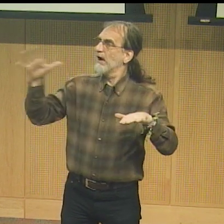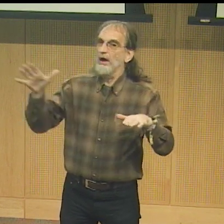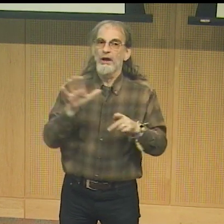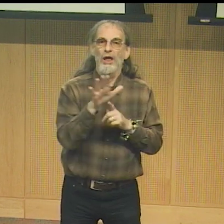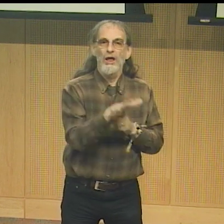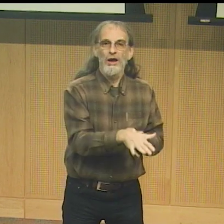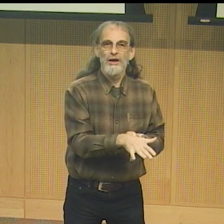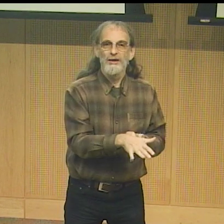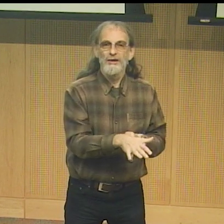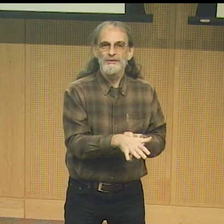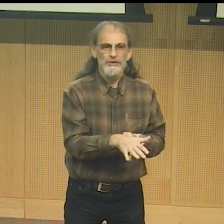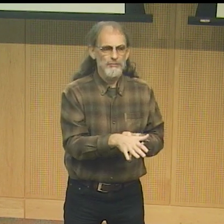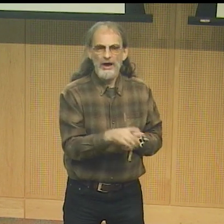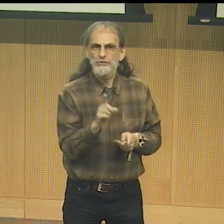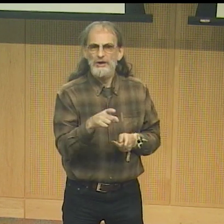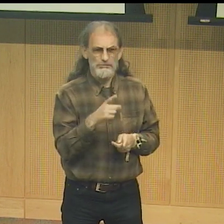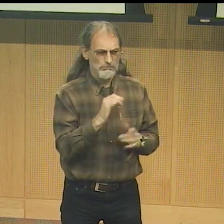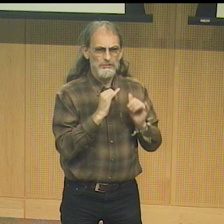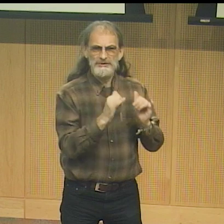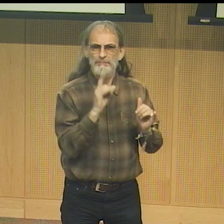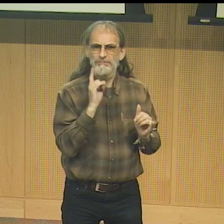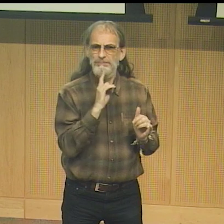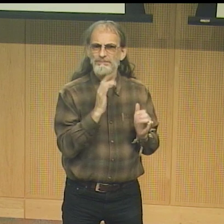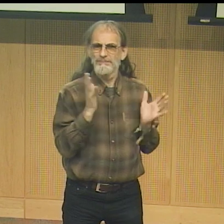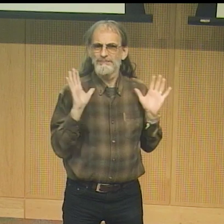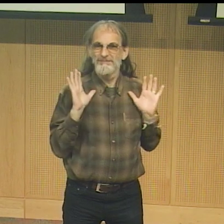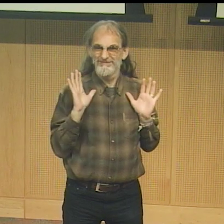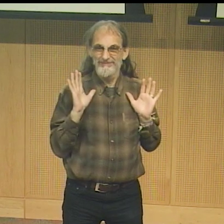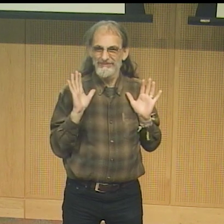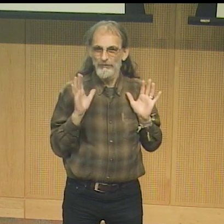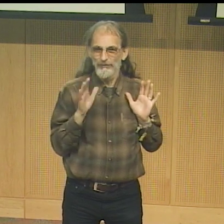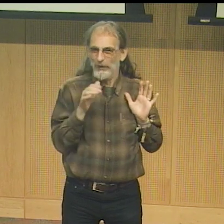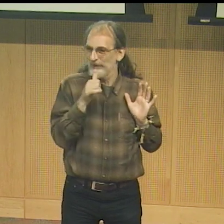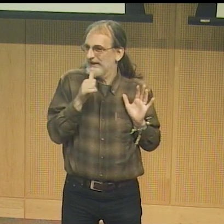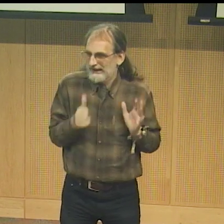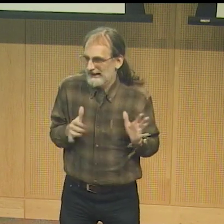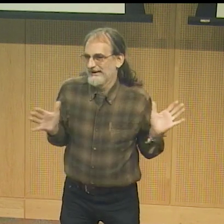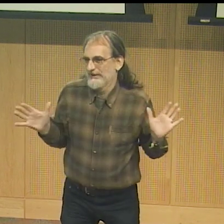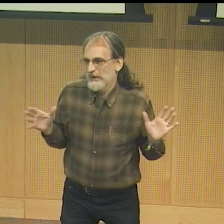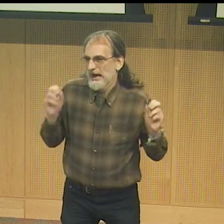for the Deaf, they talk about oppression of minorities in different ways.